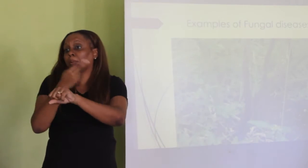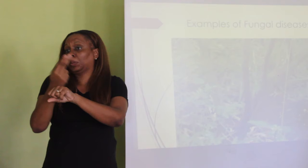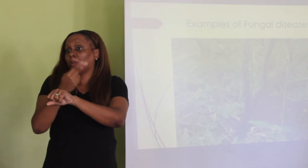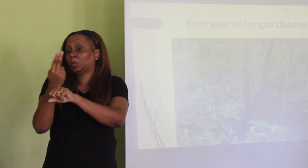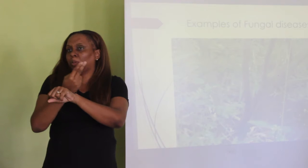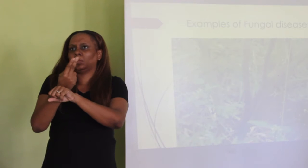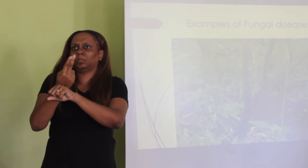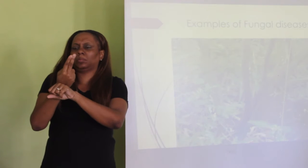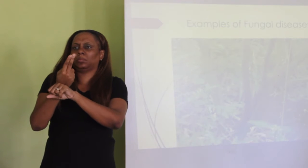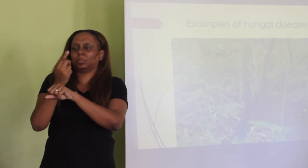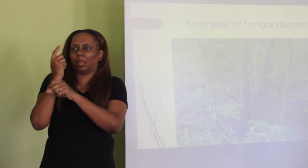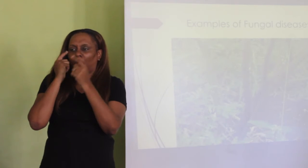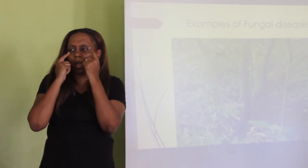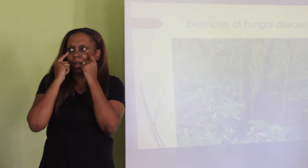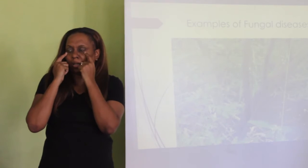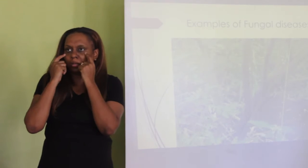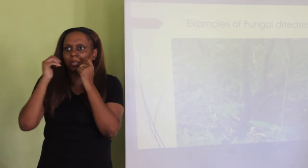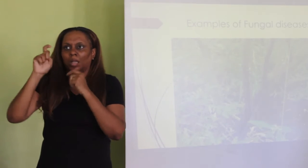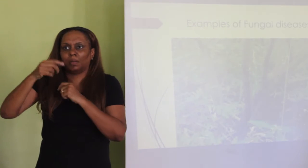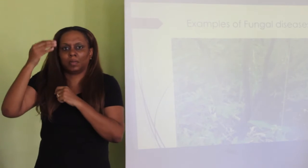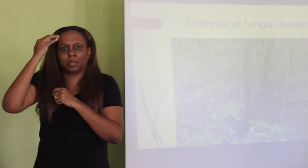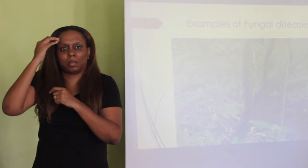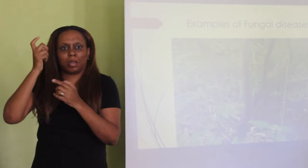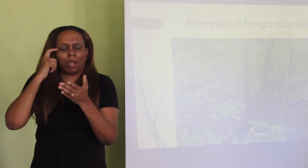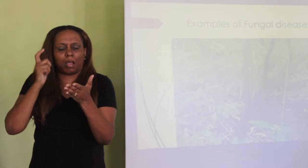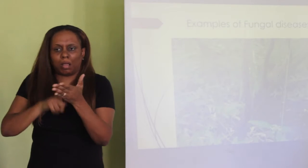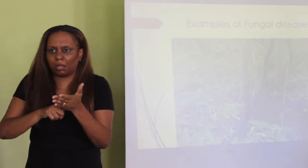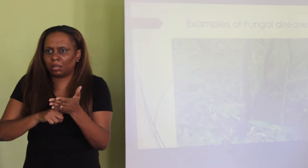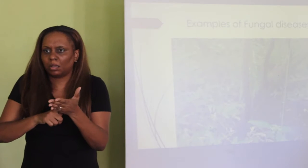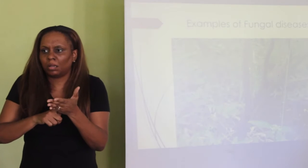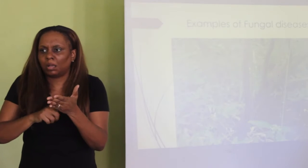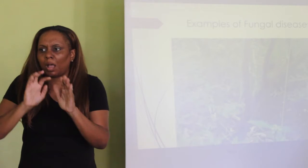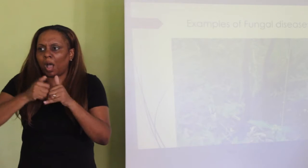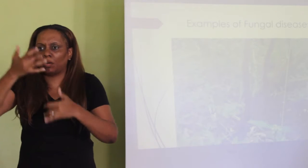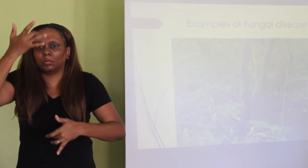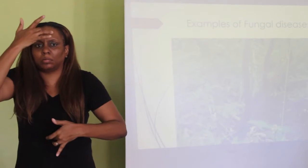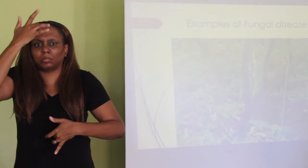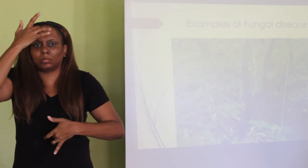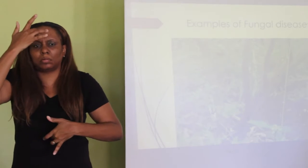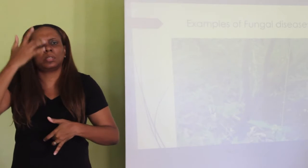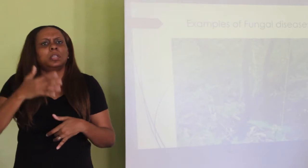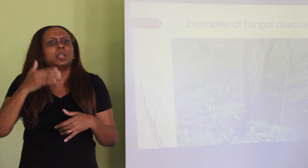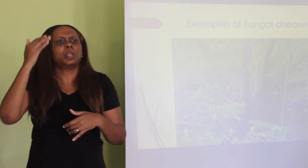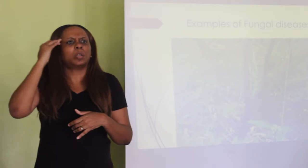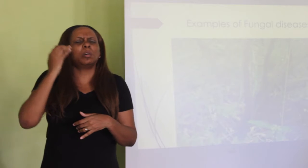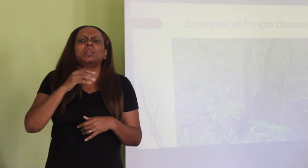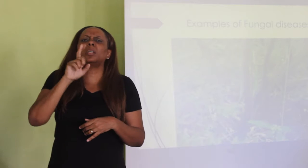different diseases looks like match it up to what you have and then you can have very verification